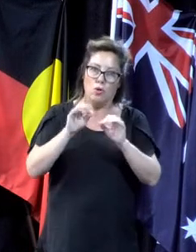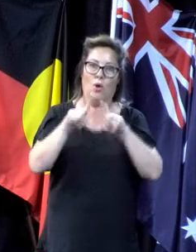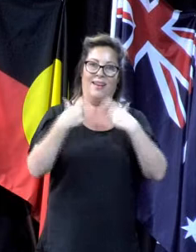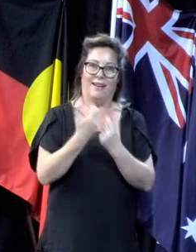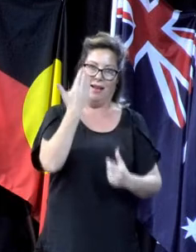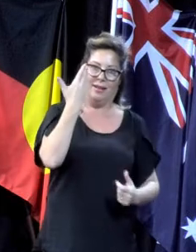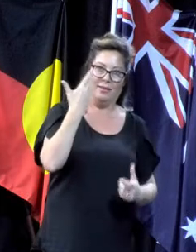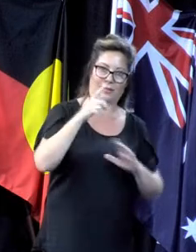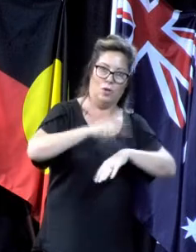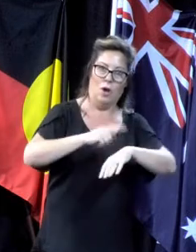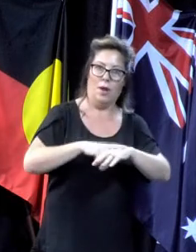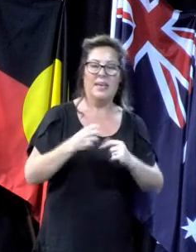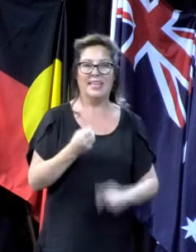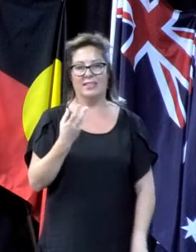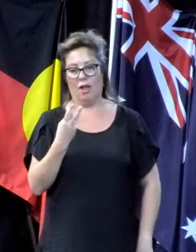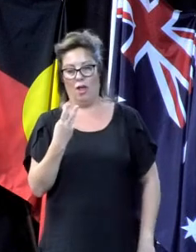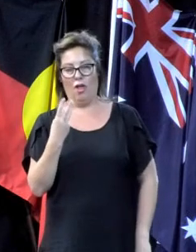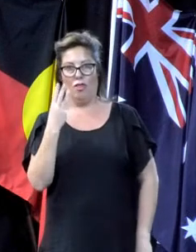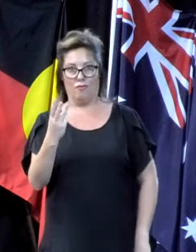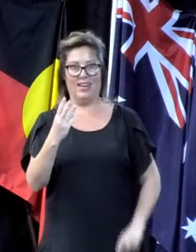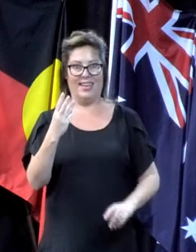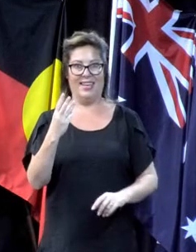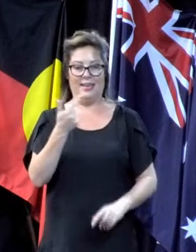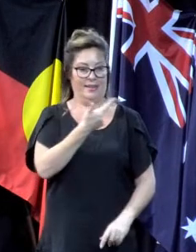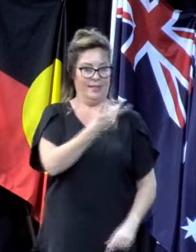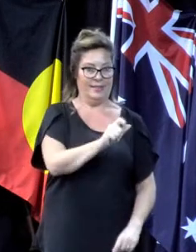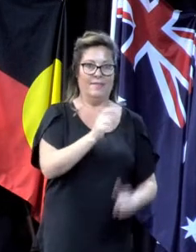and again, they are teaching five to six classes, 150 students.